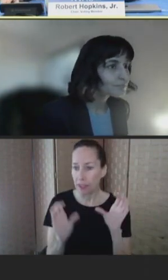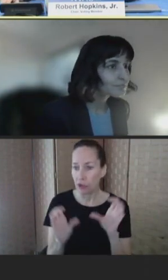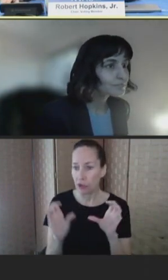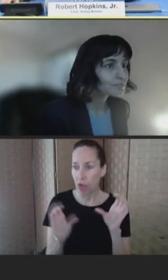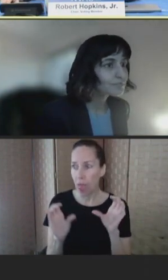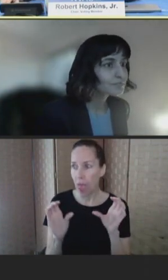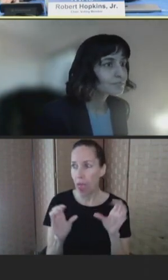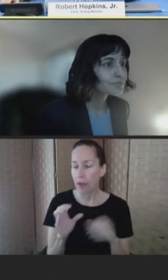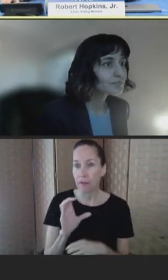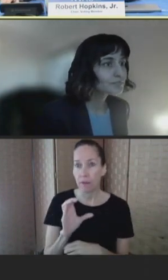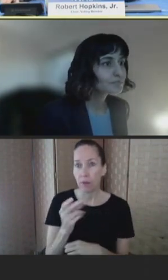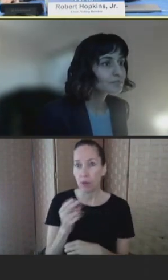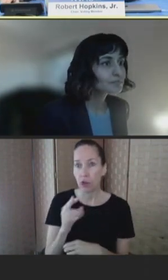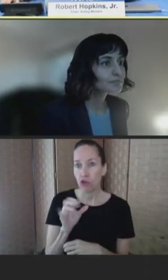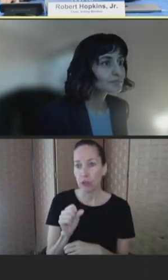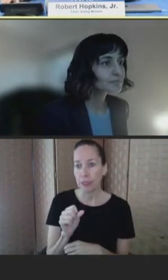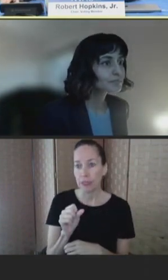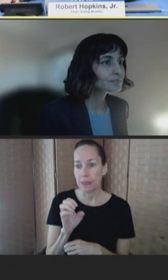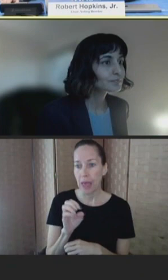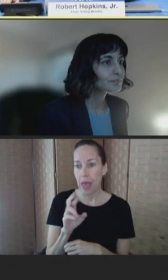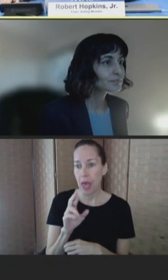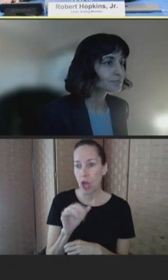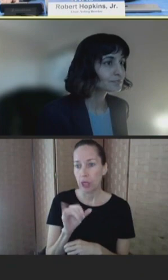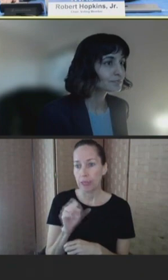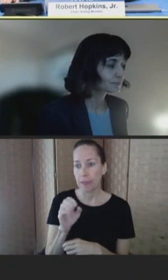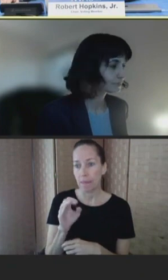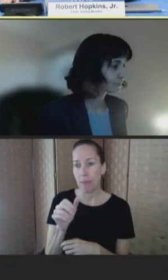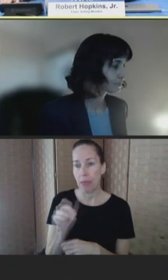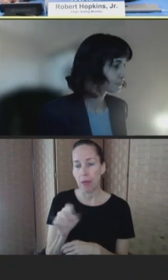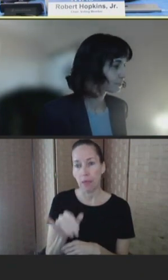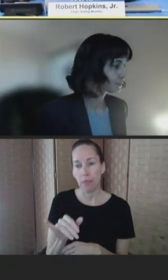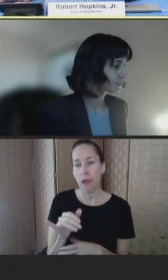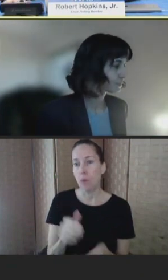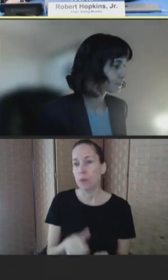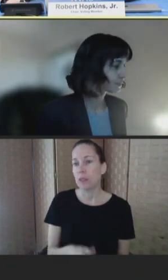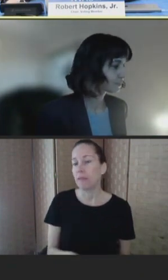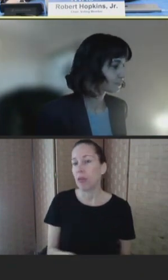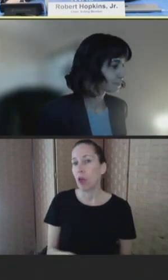Erisman [phonetic sp] about this being a very helpful presentation. So please share